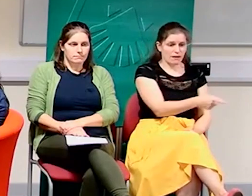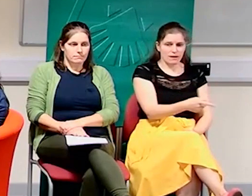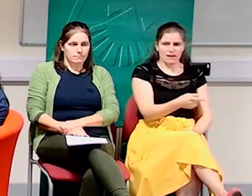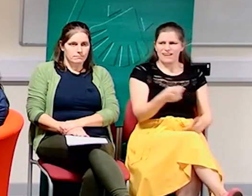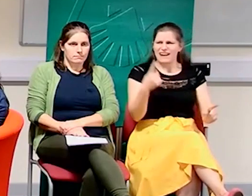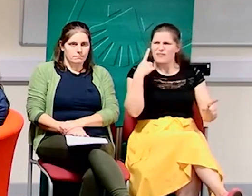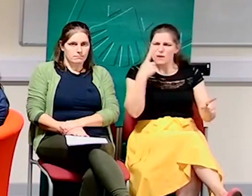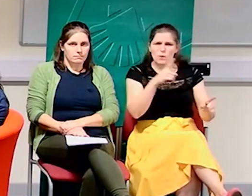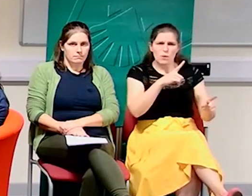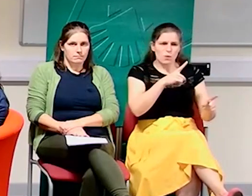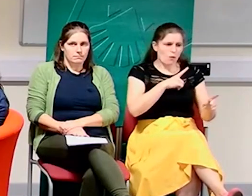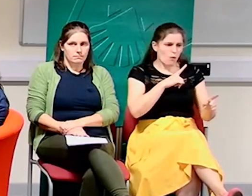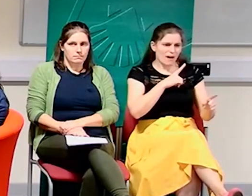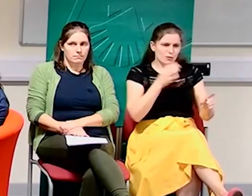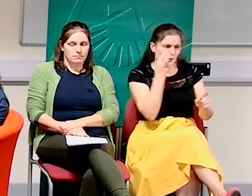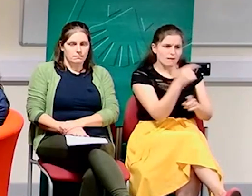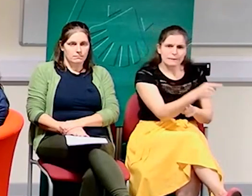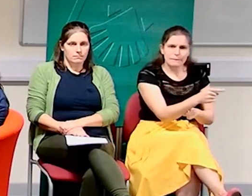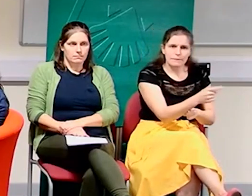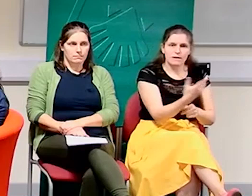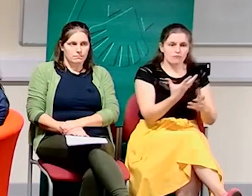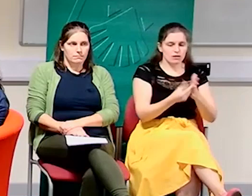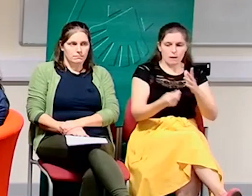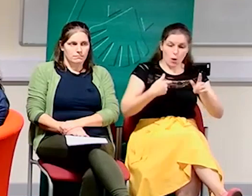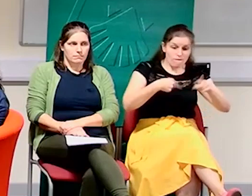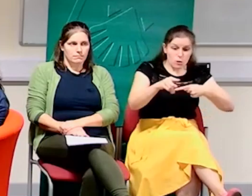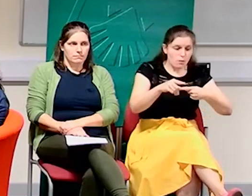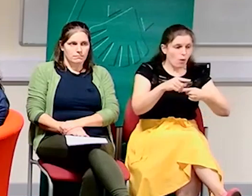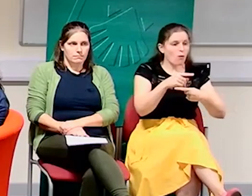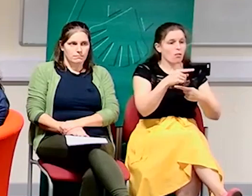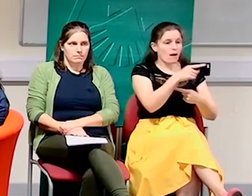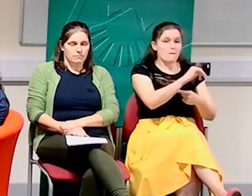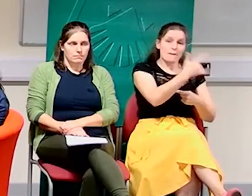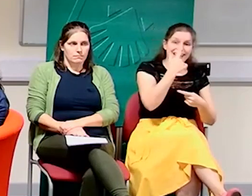asked him and they're like he can't play football well we ain't going to kick it of course but he